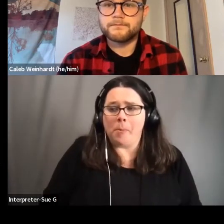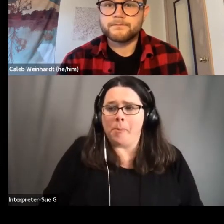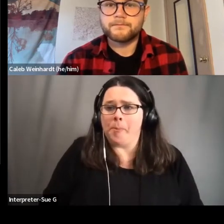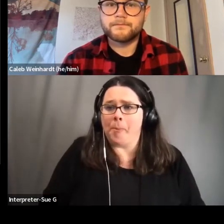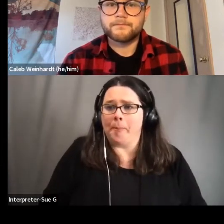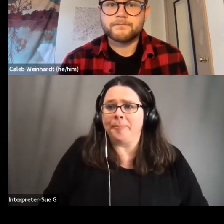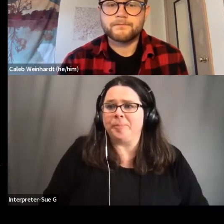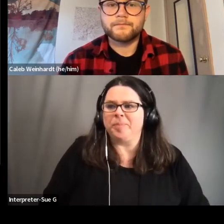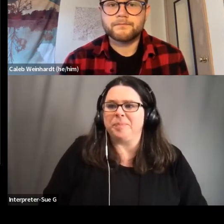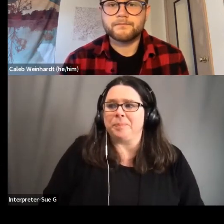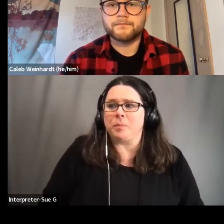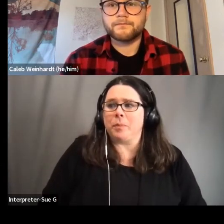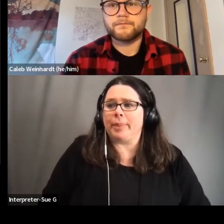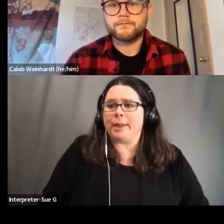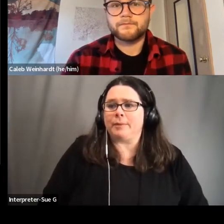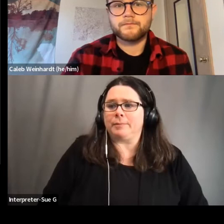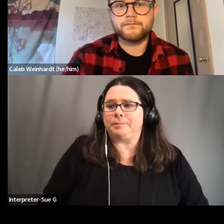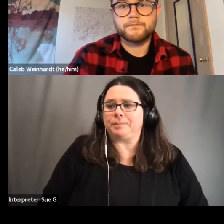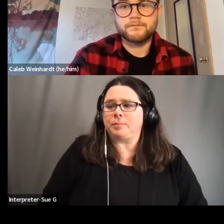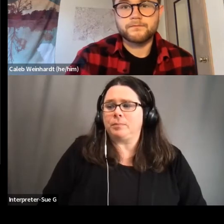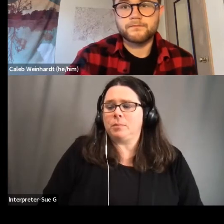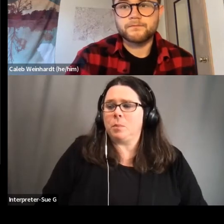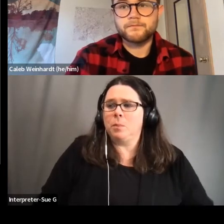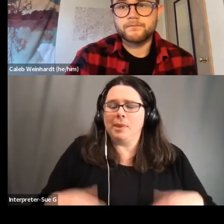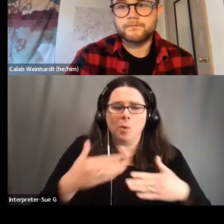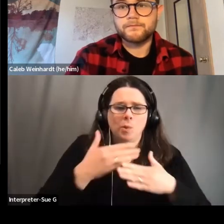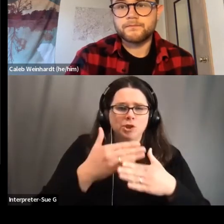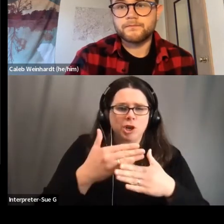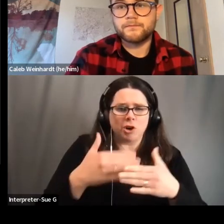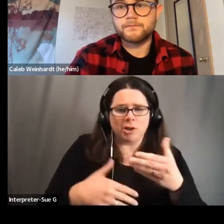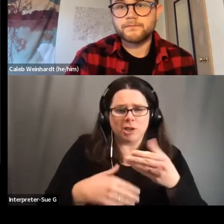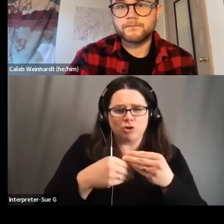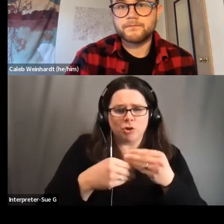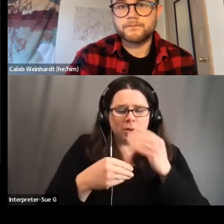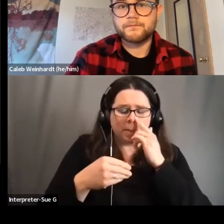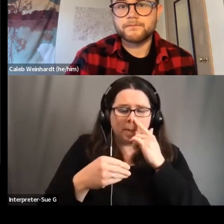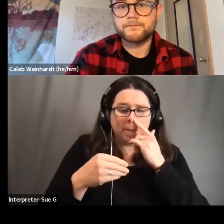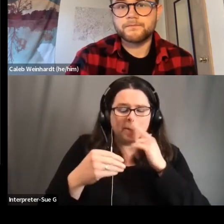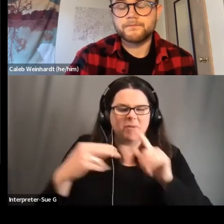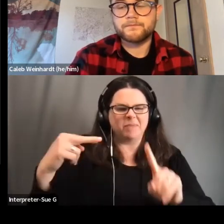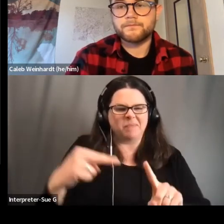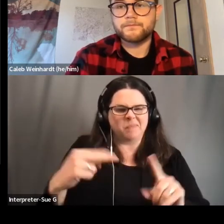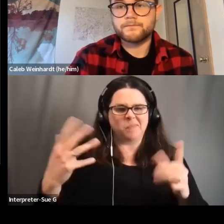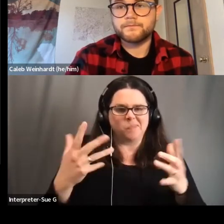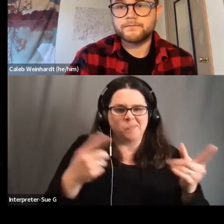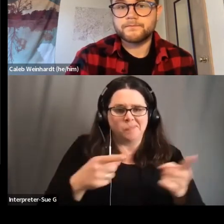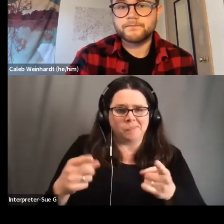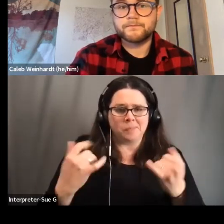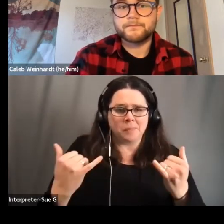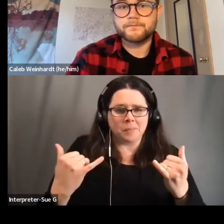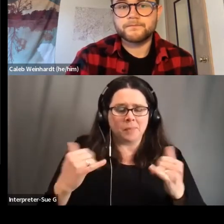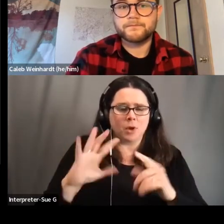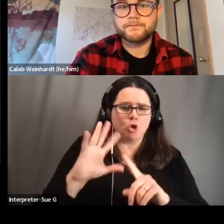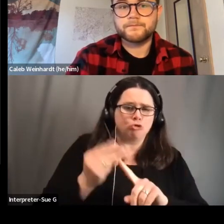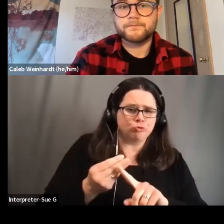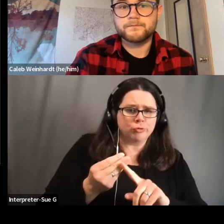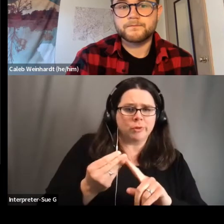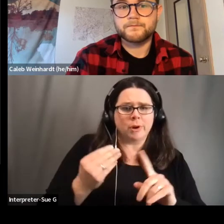So I wanted to share kind of an additional juxtaposition of what is going on right now in our culture, in our climate, in the ways